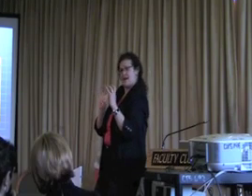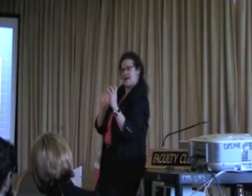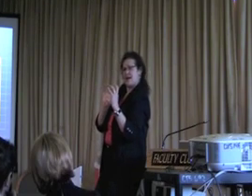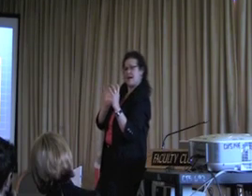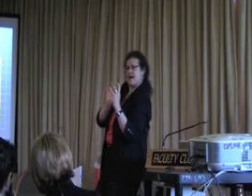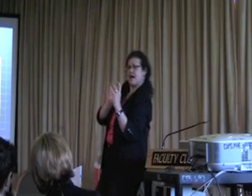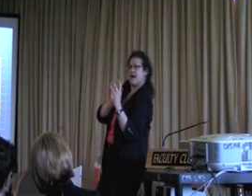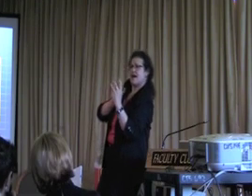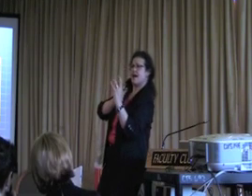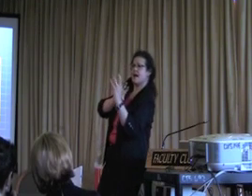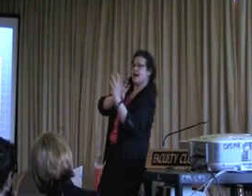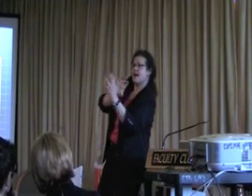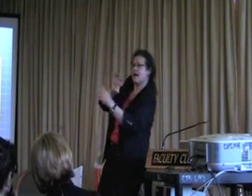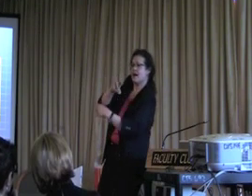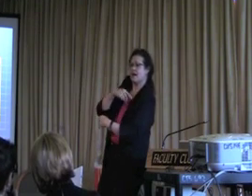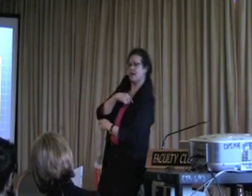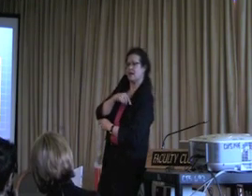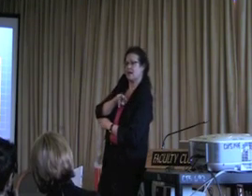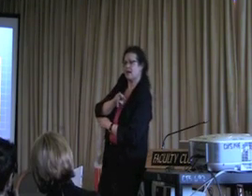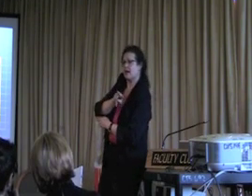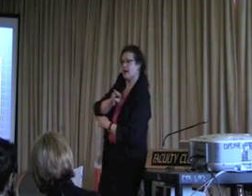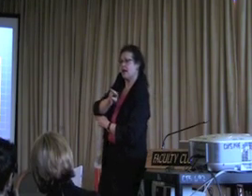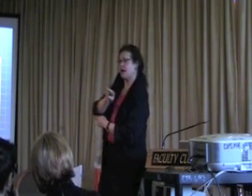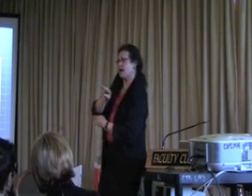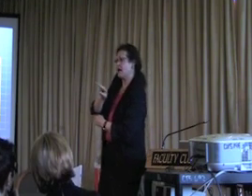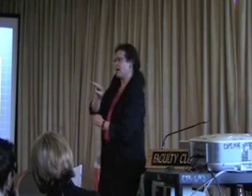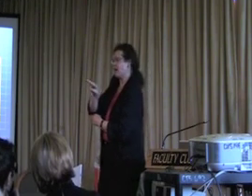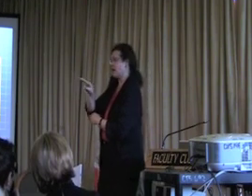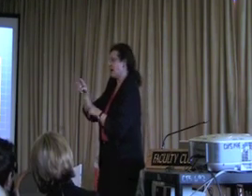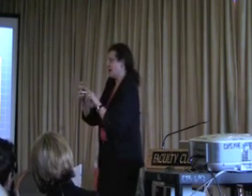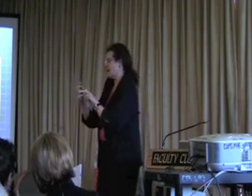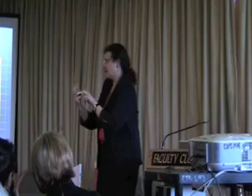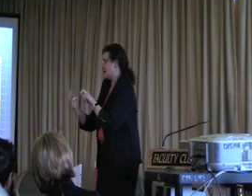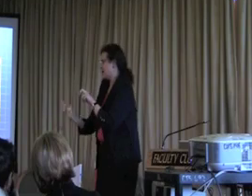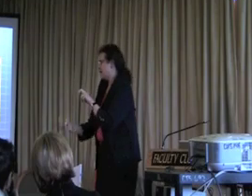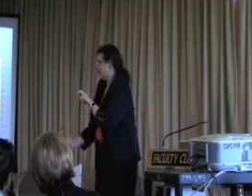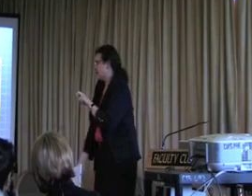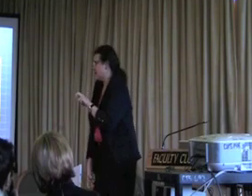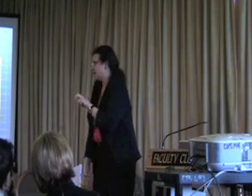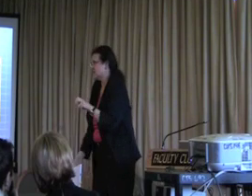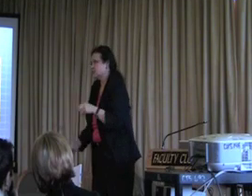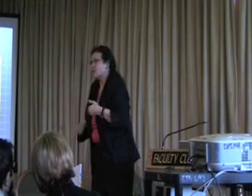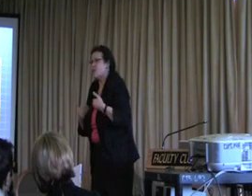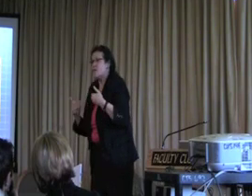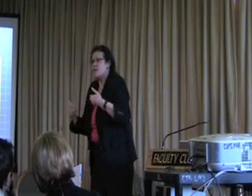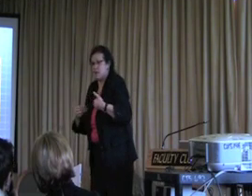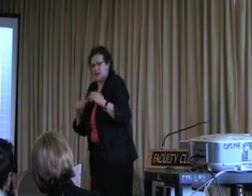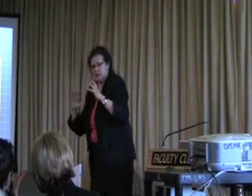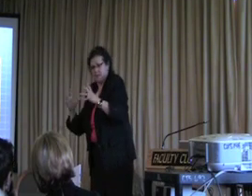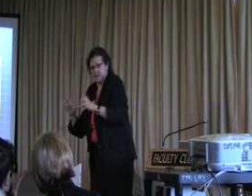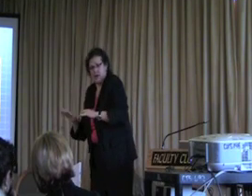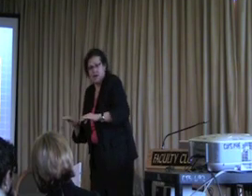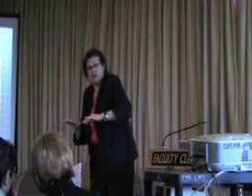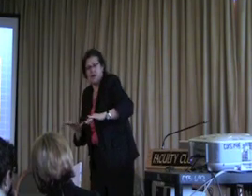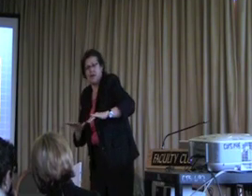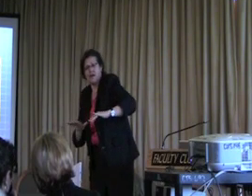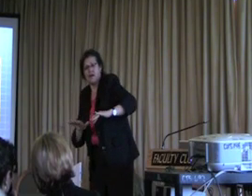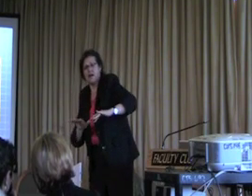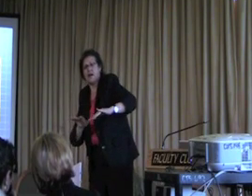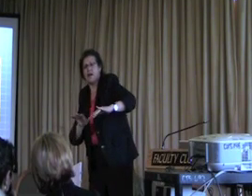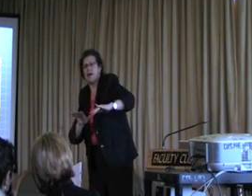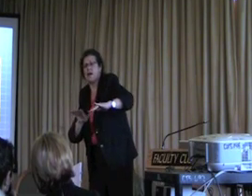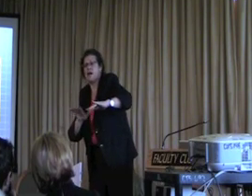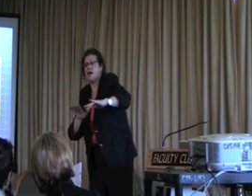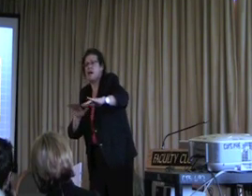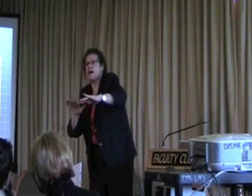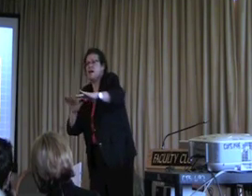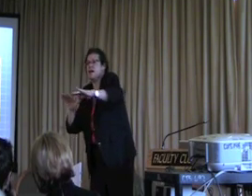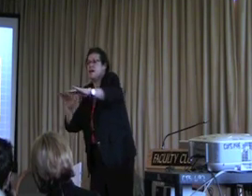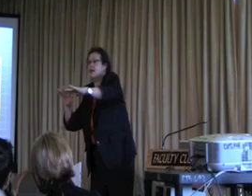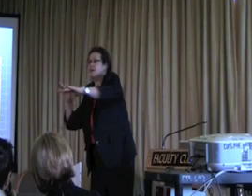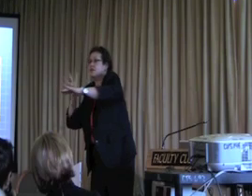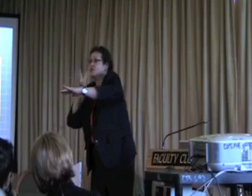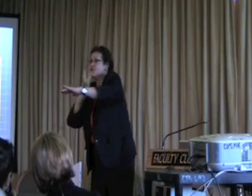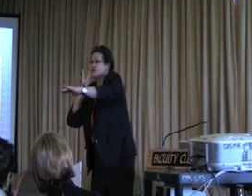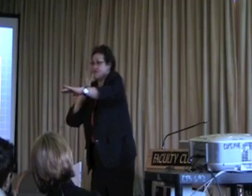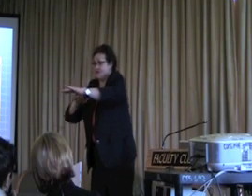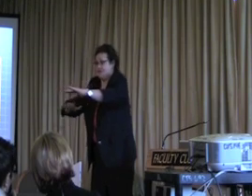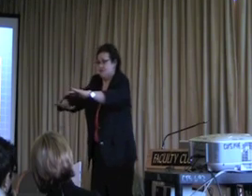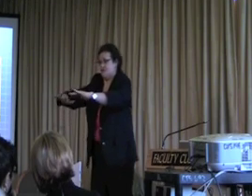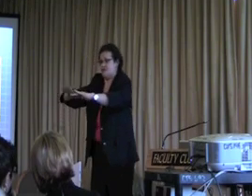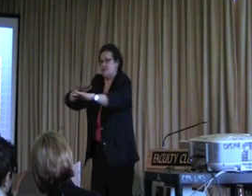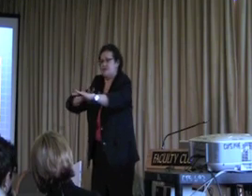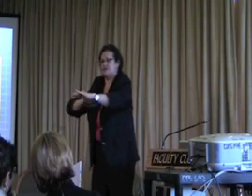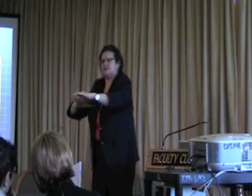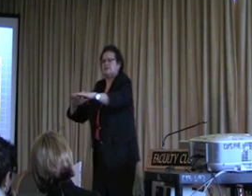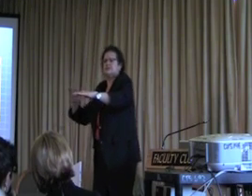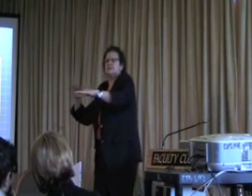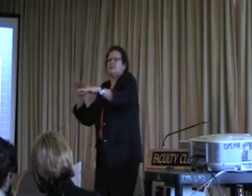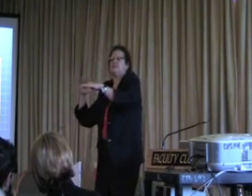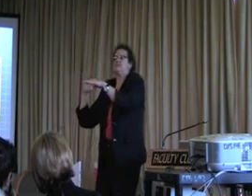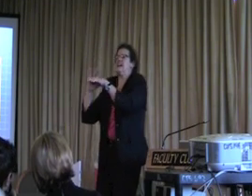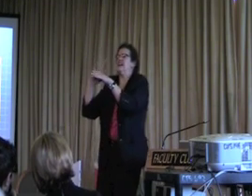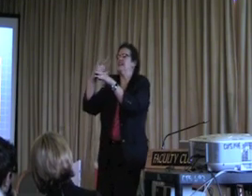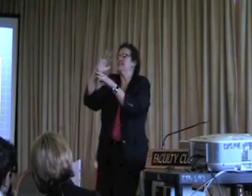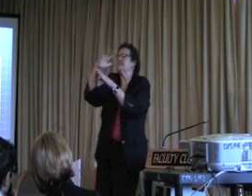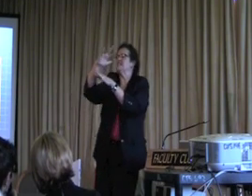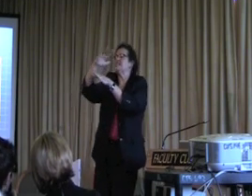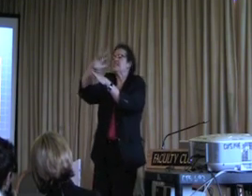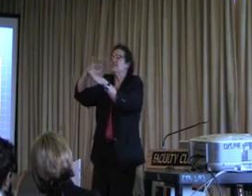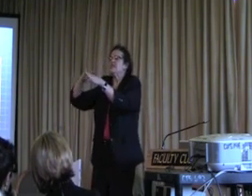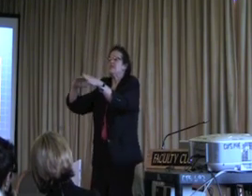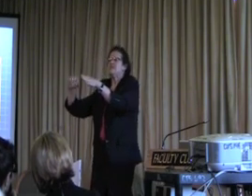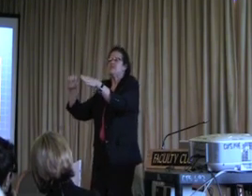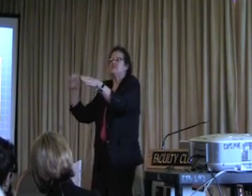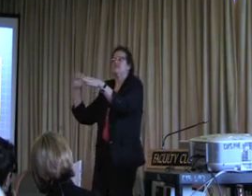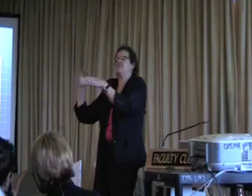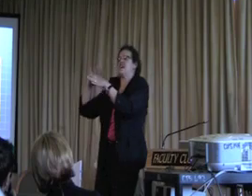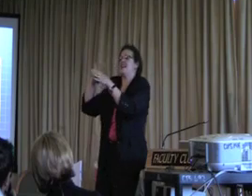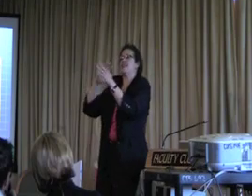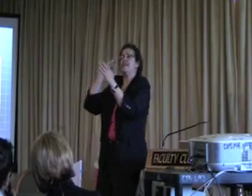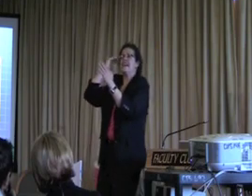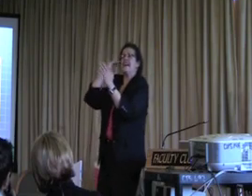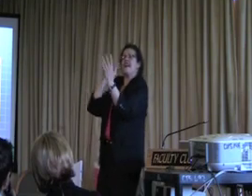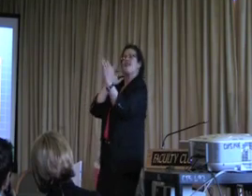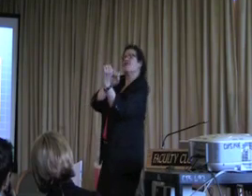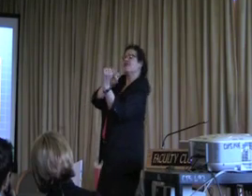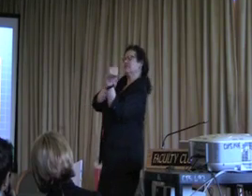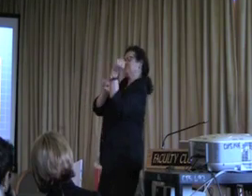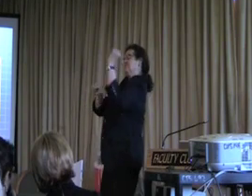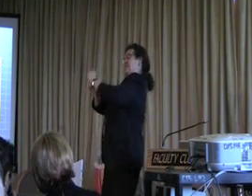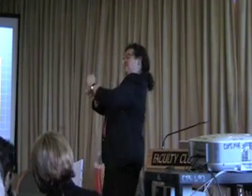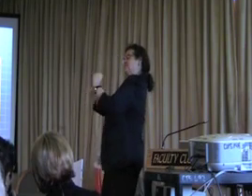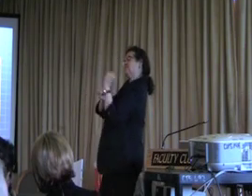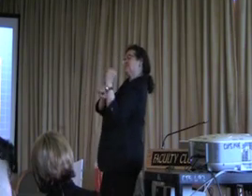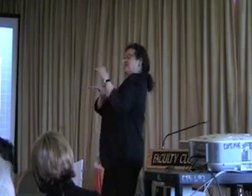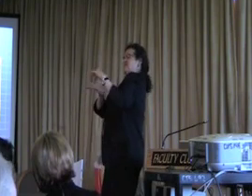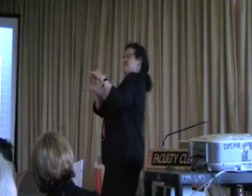sigh at a glance, tossing their heads in sprightly dance. The waves beside them danced, but they